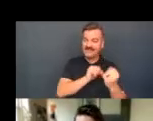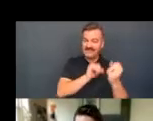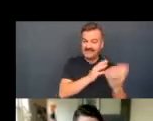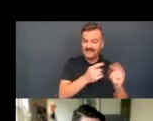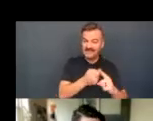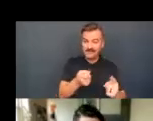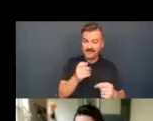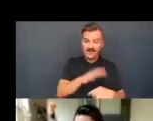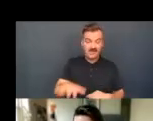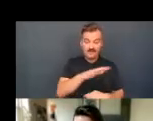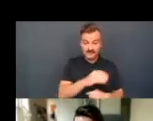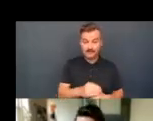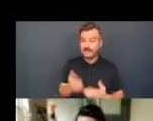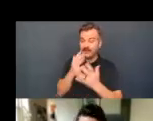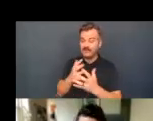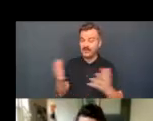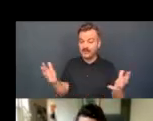corner. 16:13:18 Thank you so much for being here.